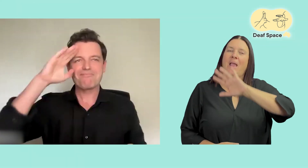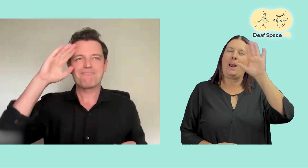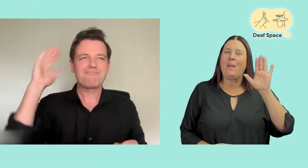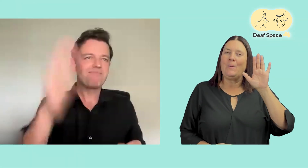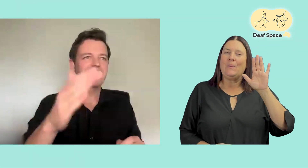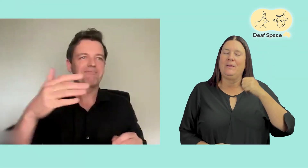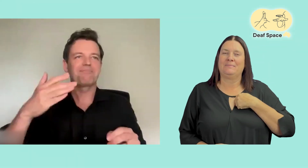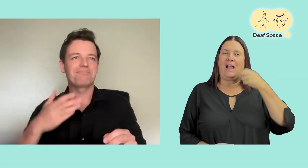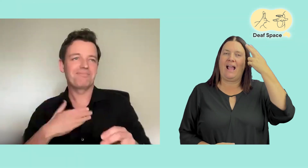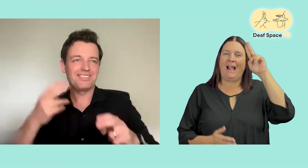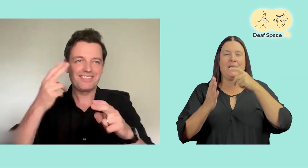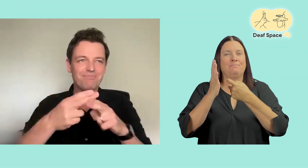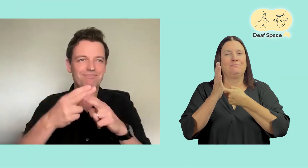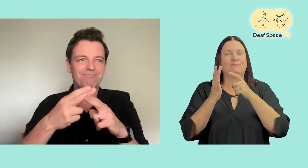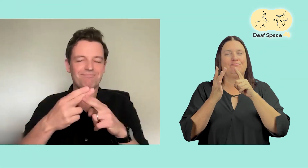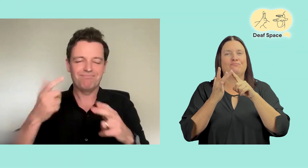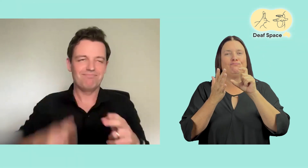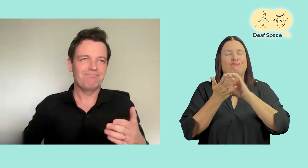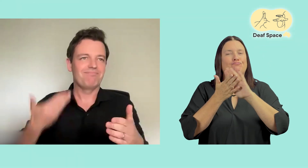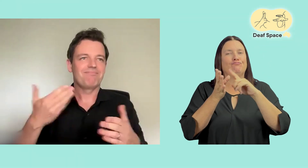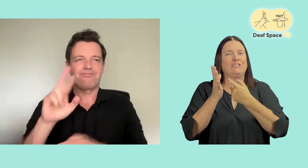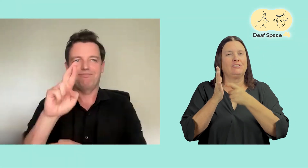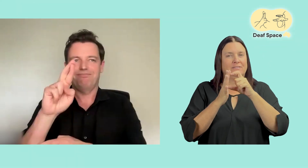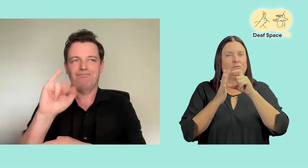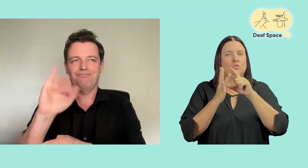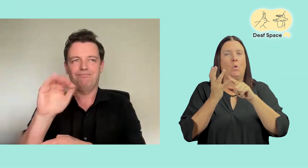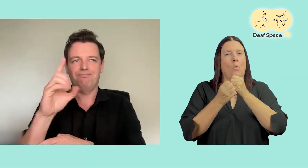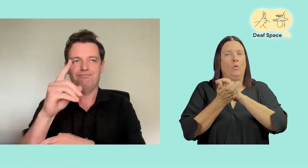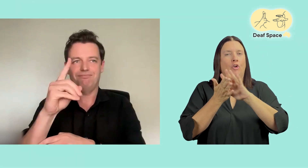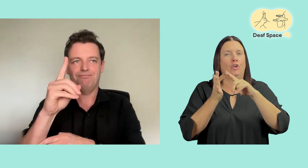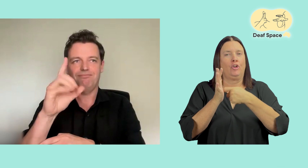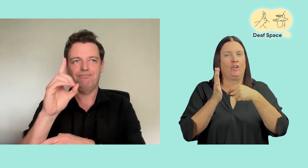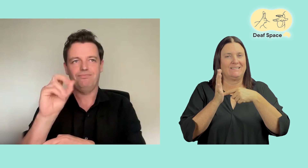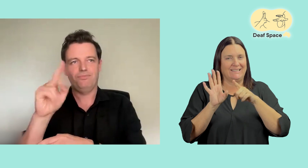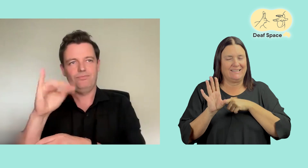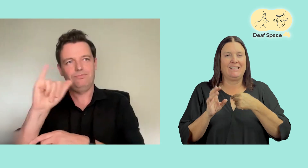Hello, my name is Richard Dougherty.